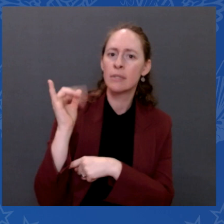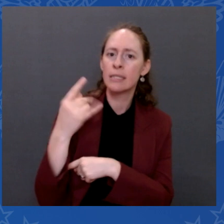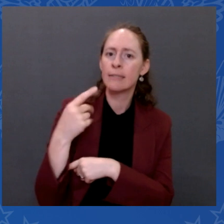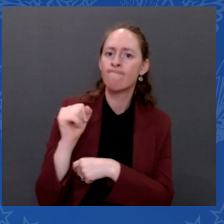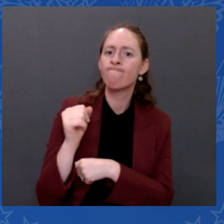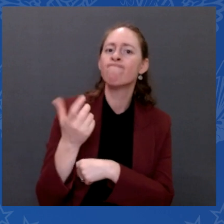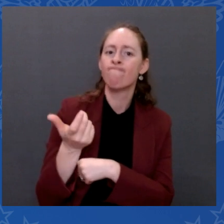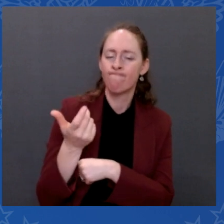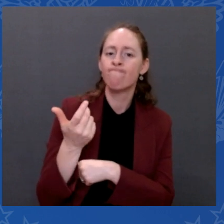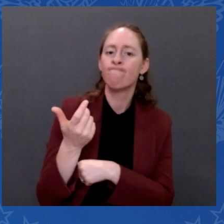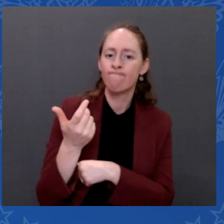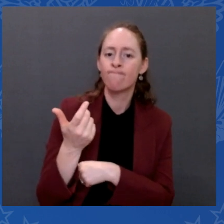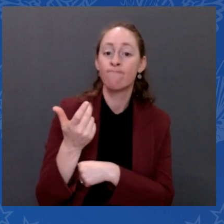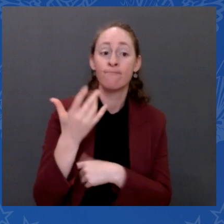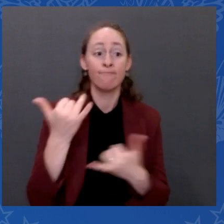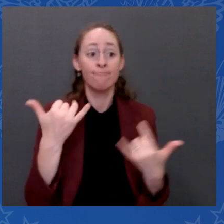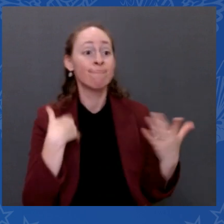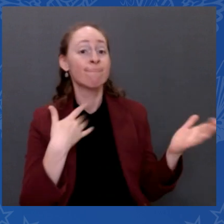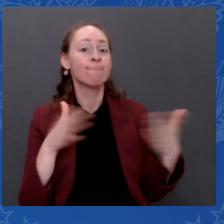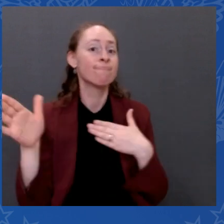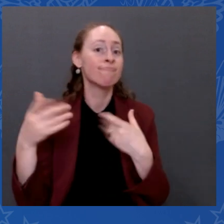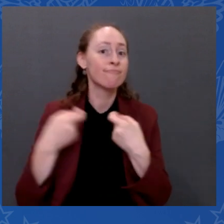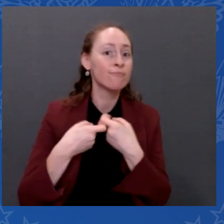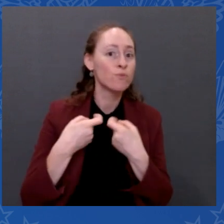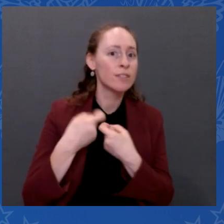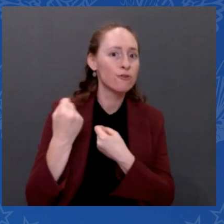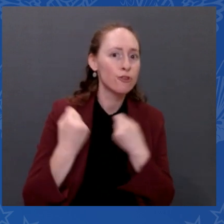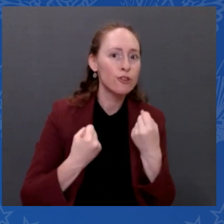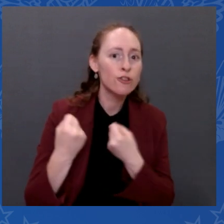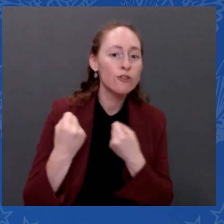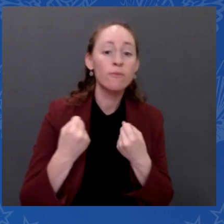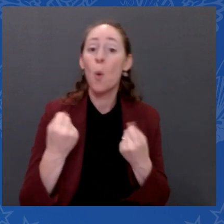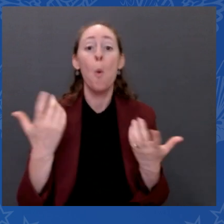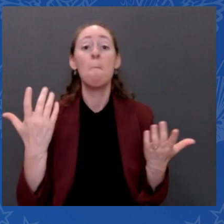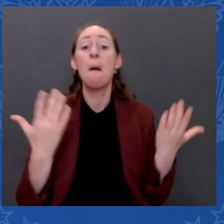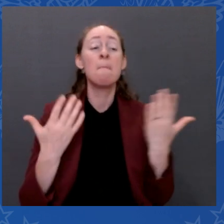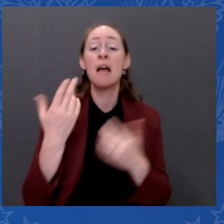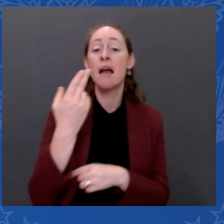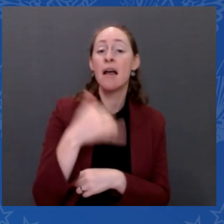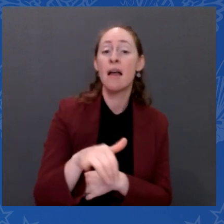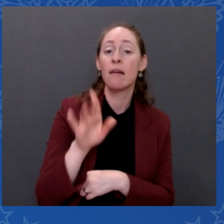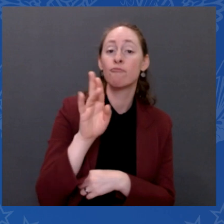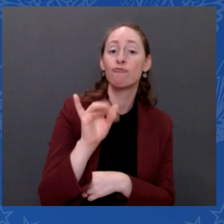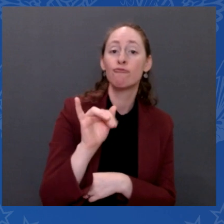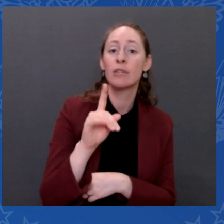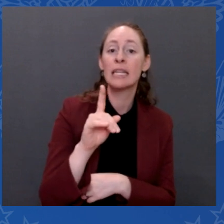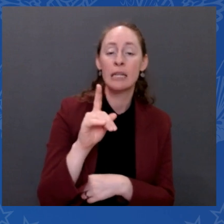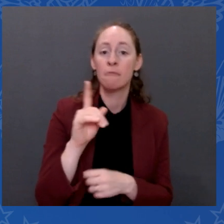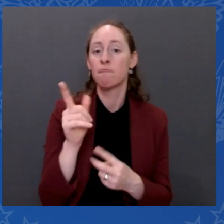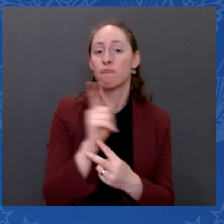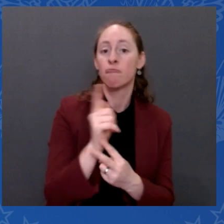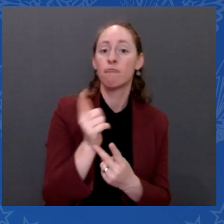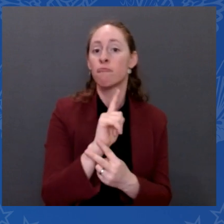that exponential curve is just going to keep growing. And I would say that in addition to the fact that we'll need more